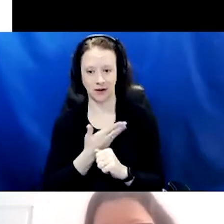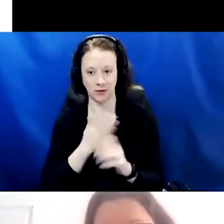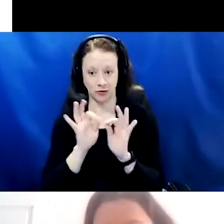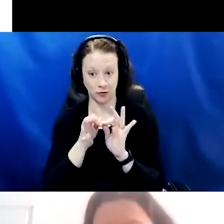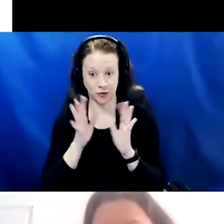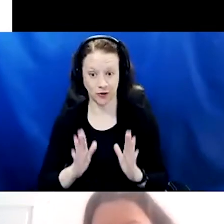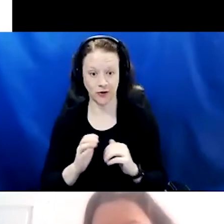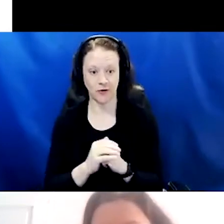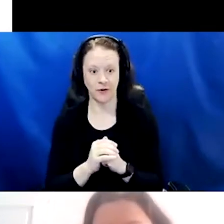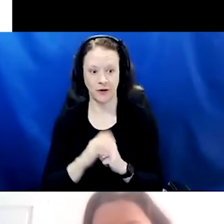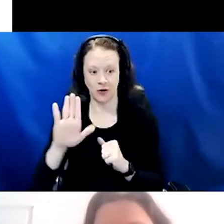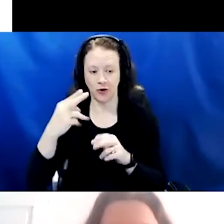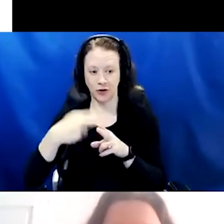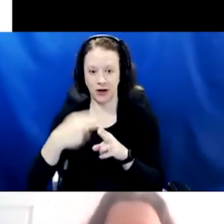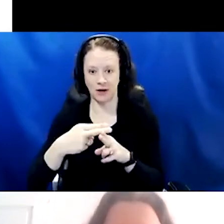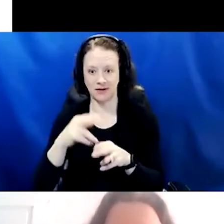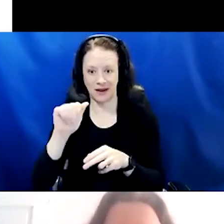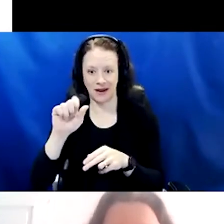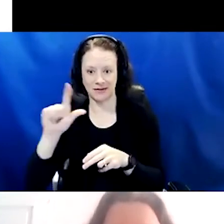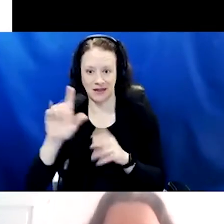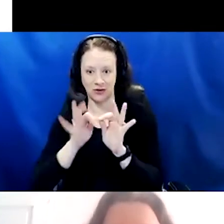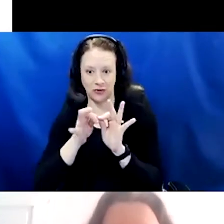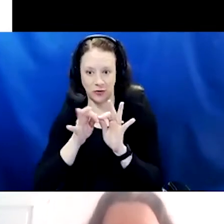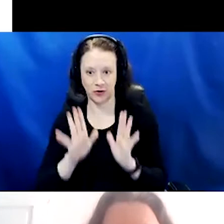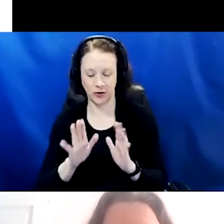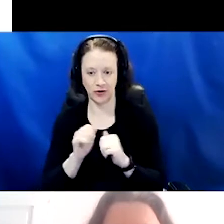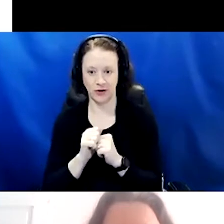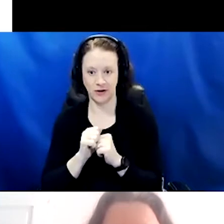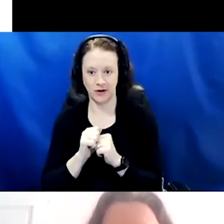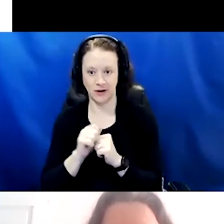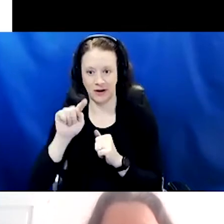Her name is ASL interpreter, Tammera Richards